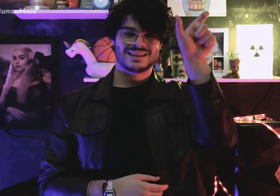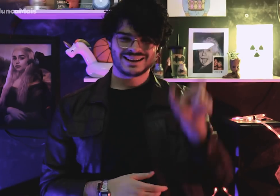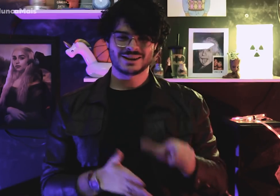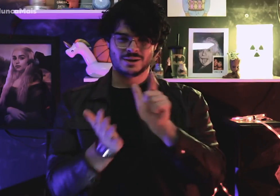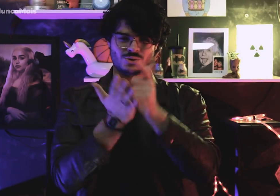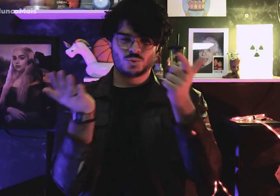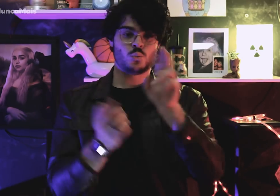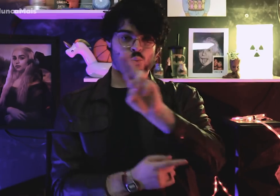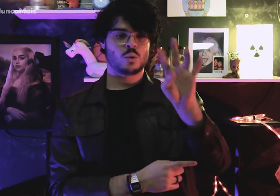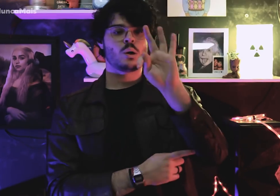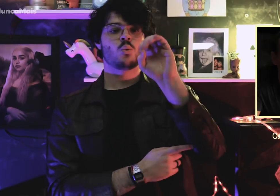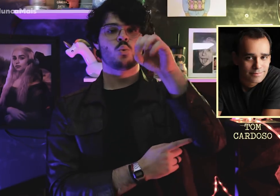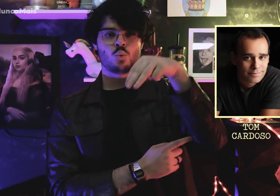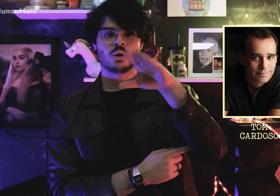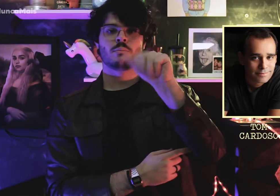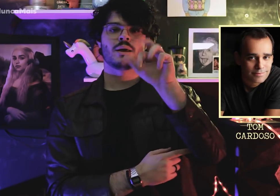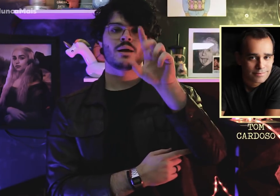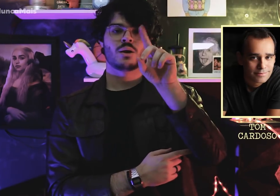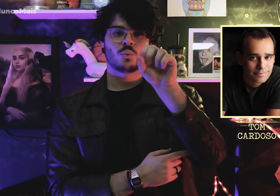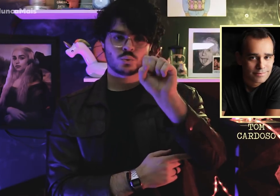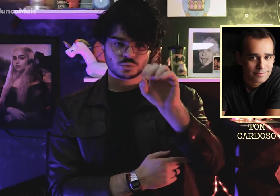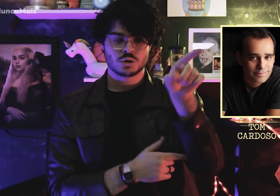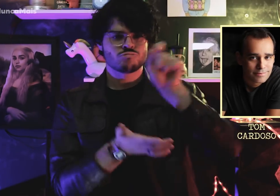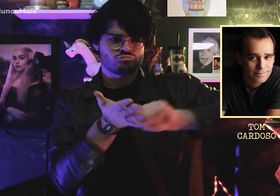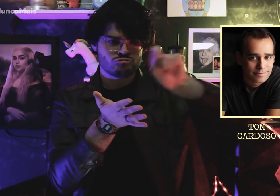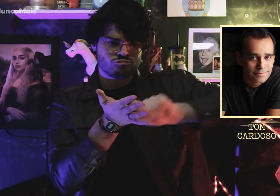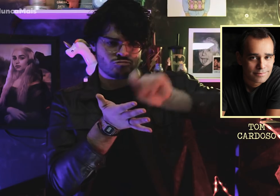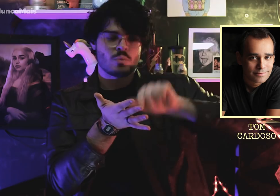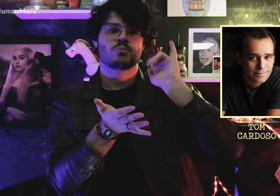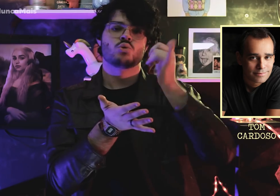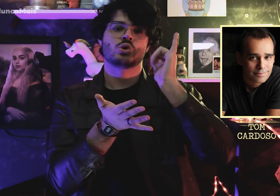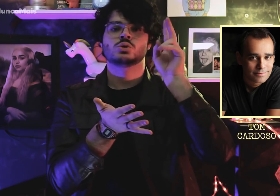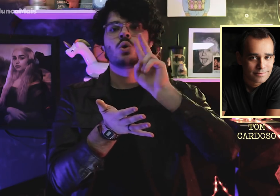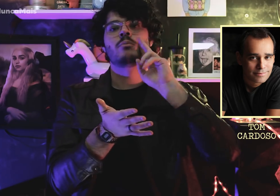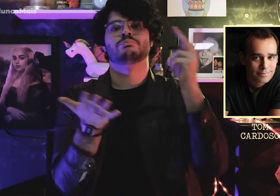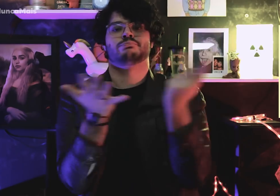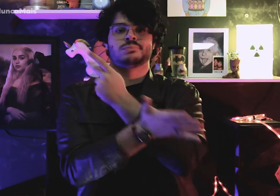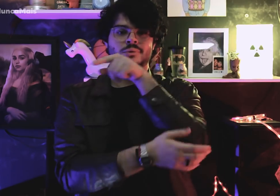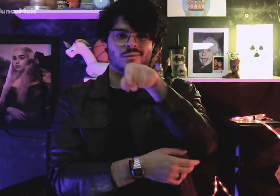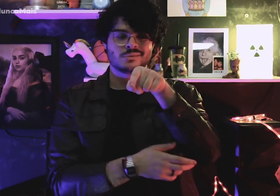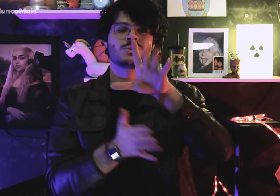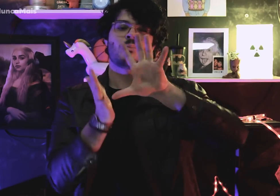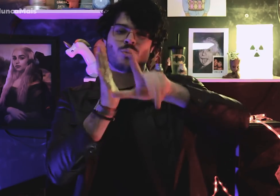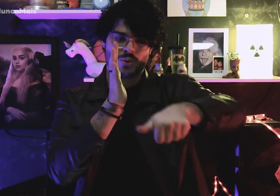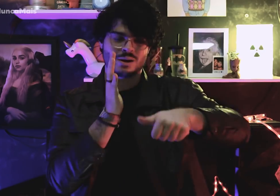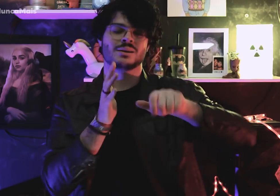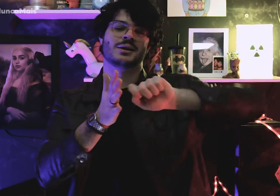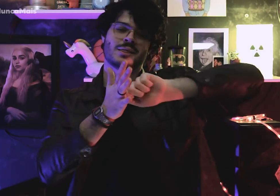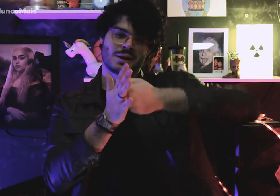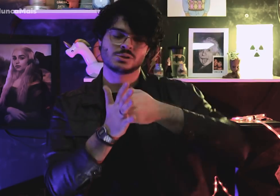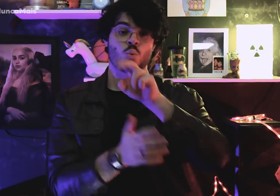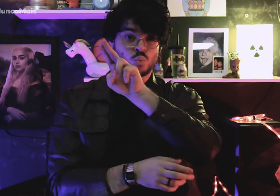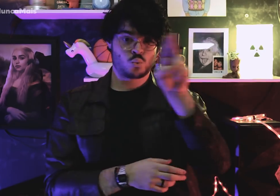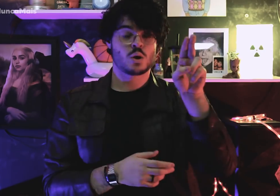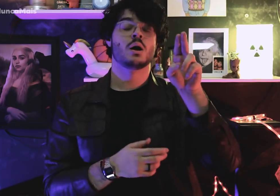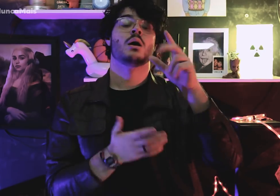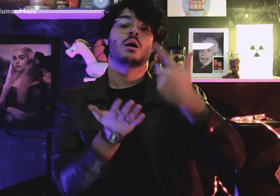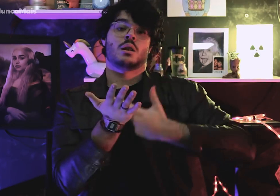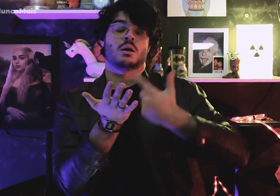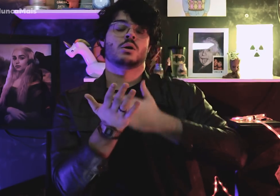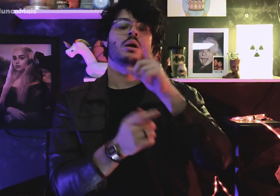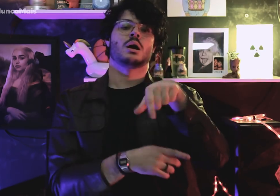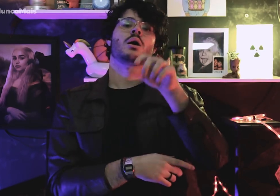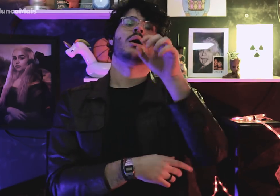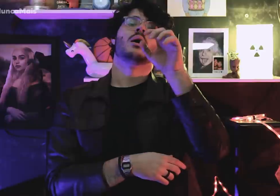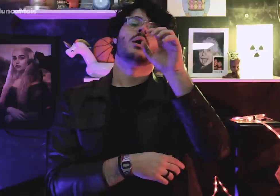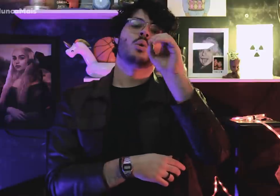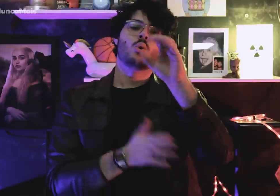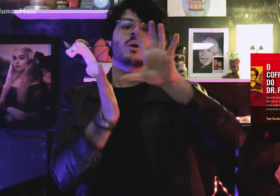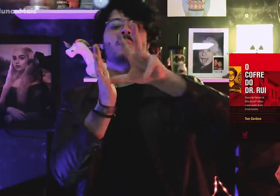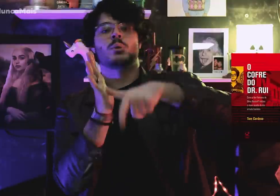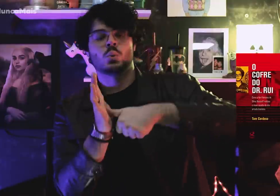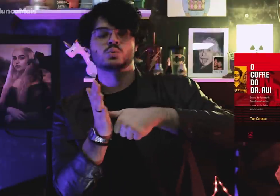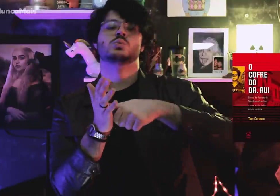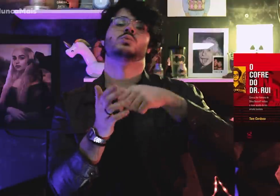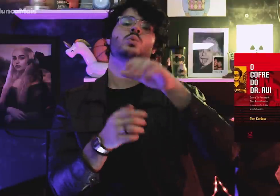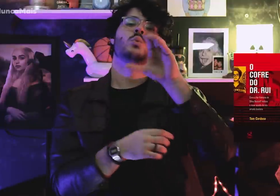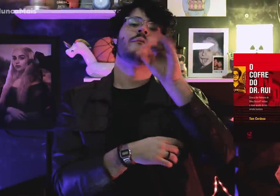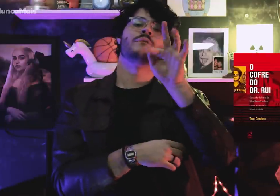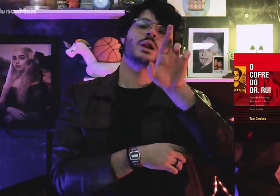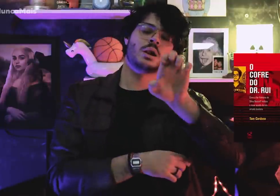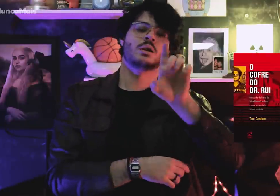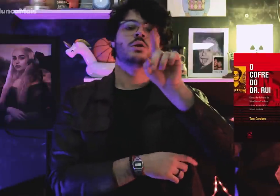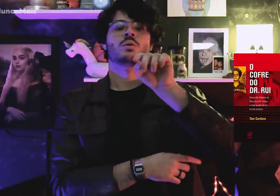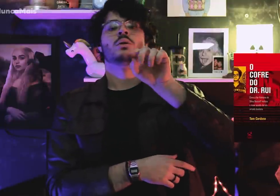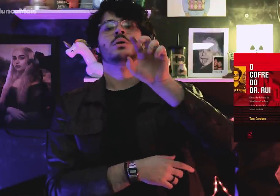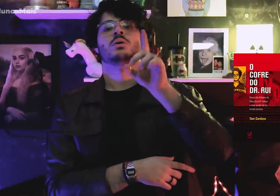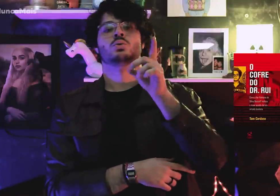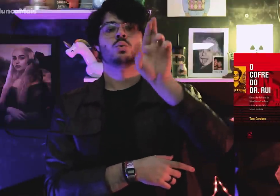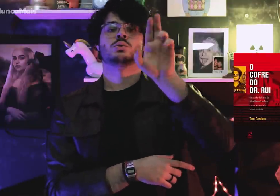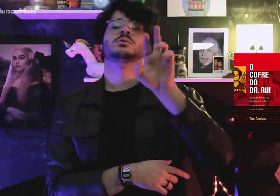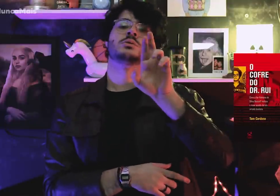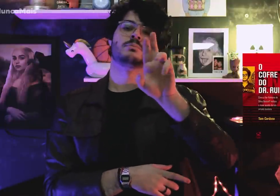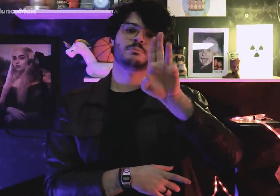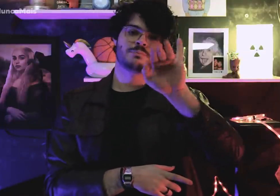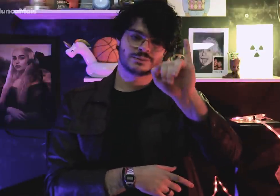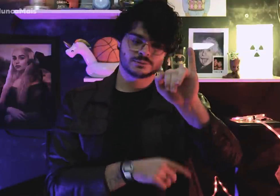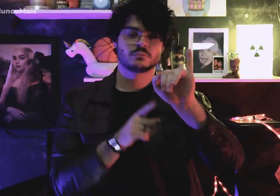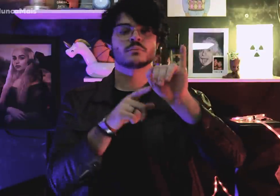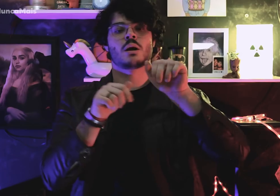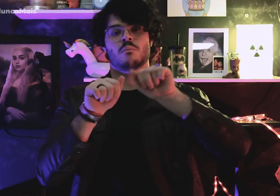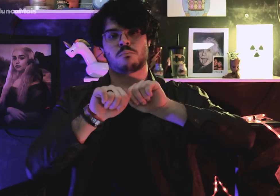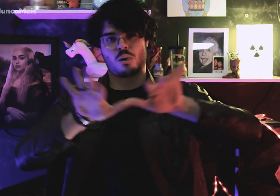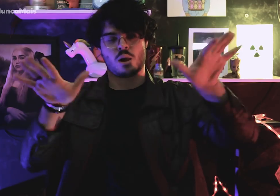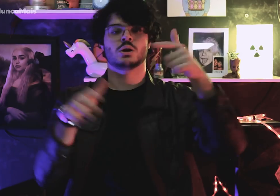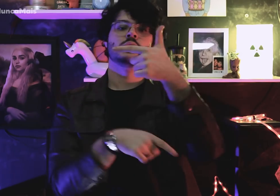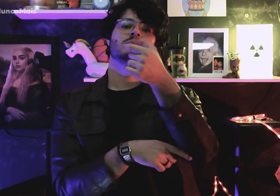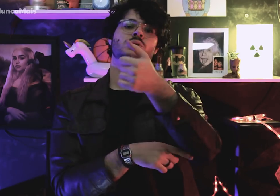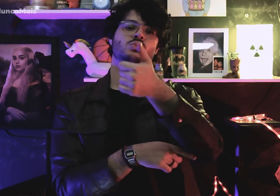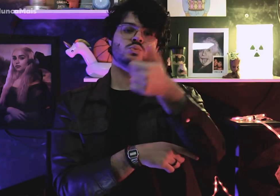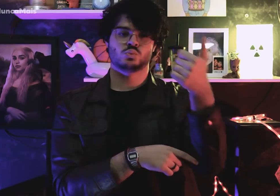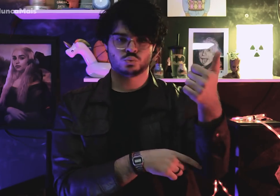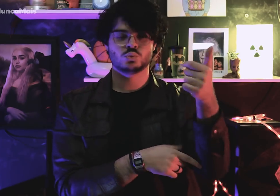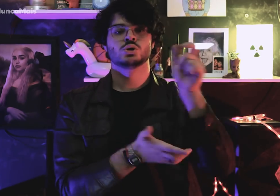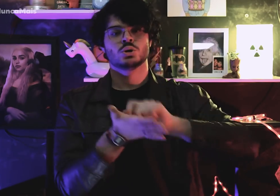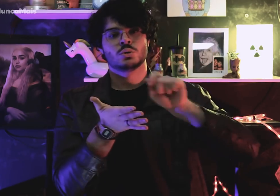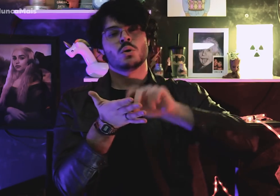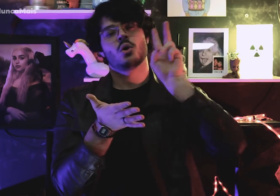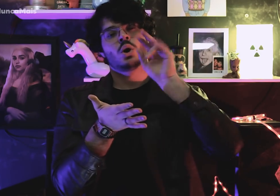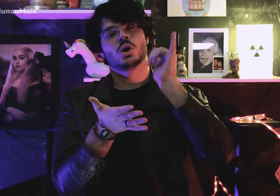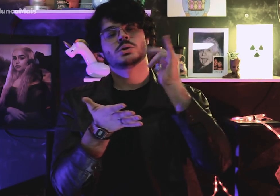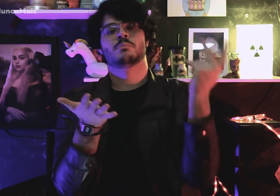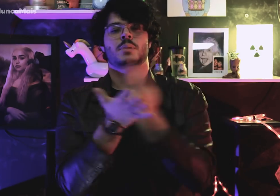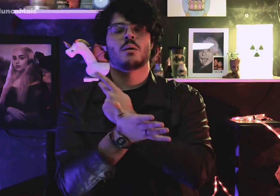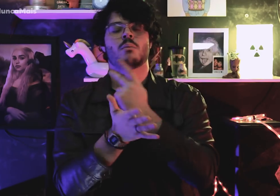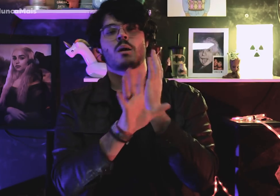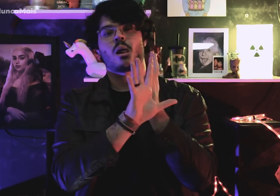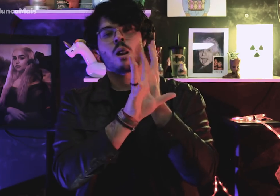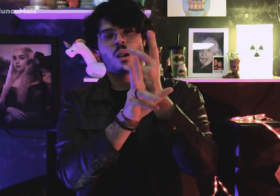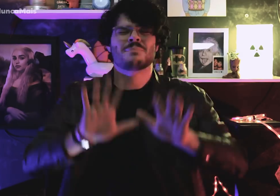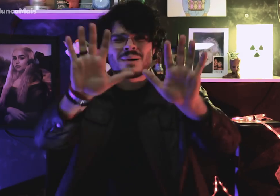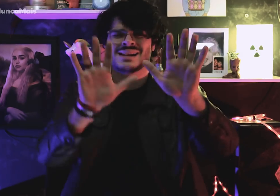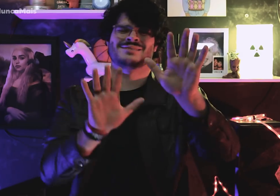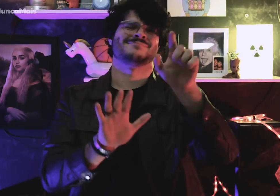Journalist Tom Cardoso wrote these revelations in the book entitled “O Cofre do Dr.“ Rui ”, in 2011.